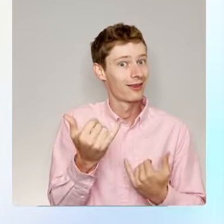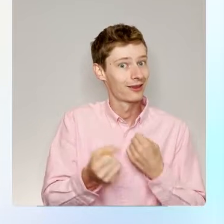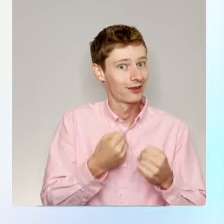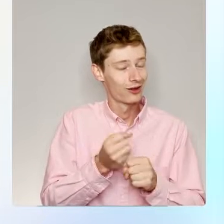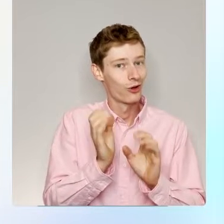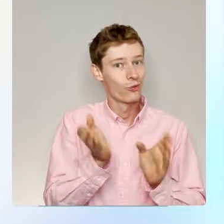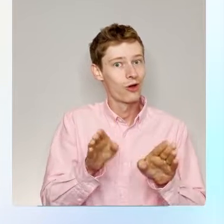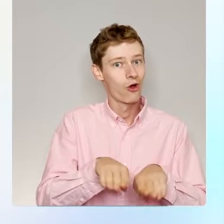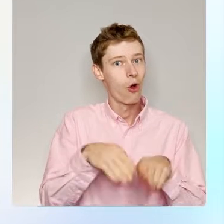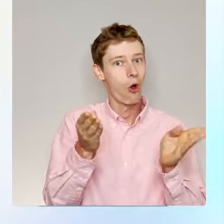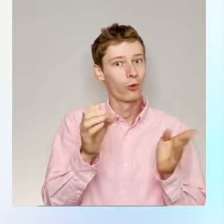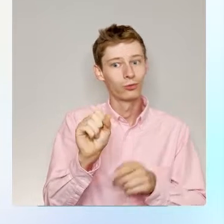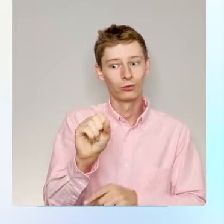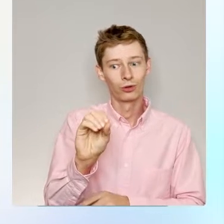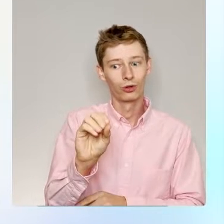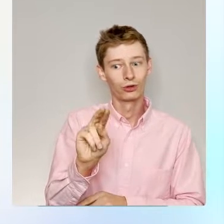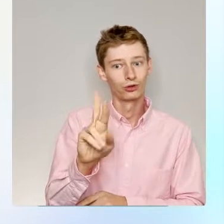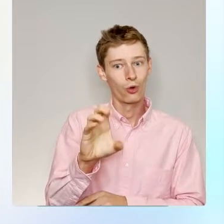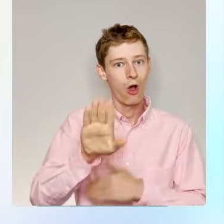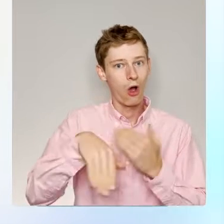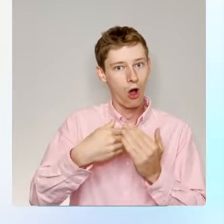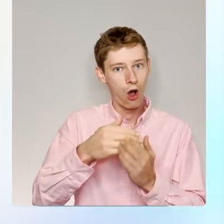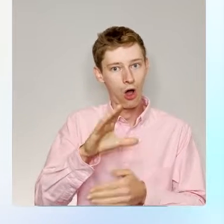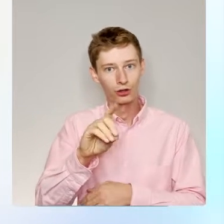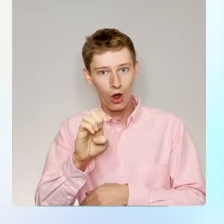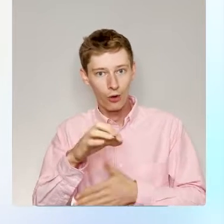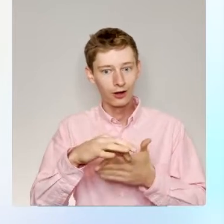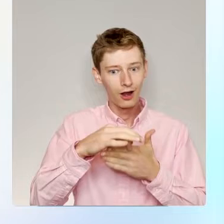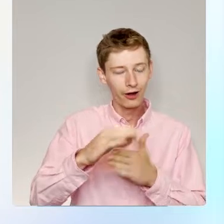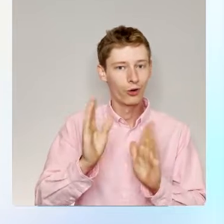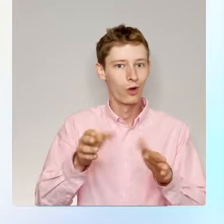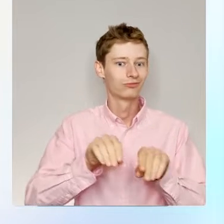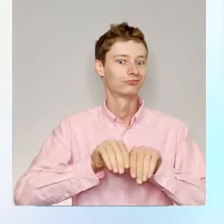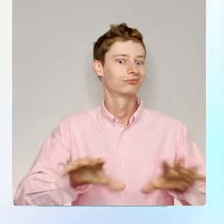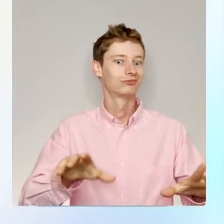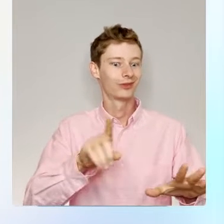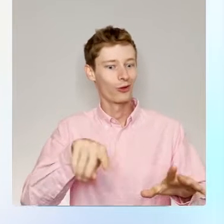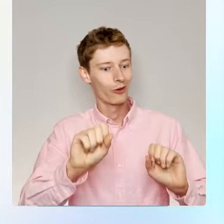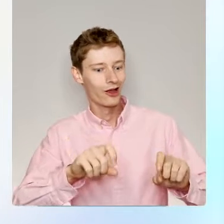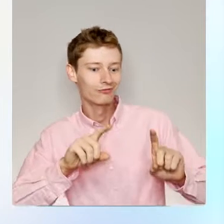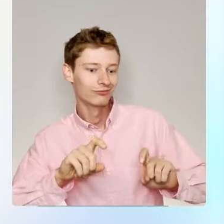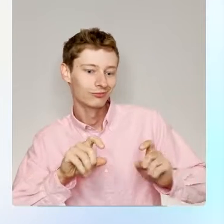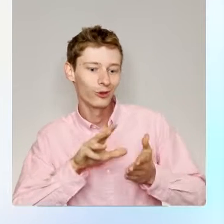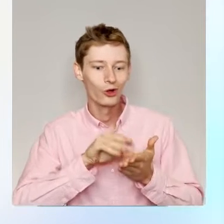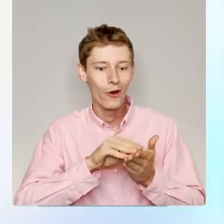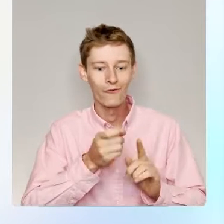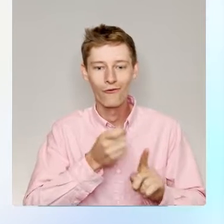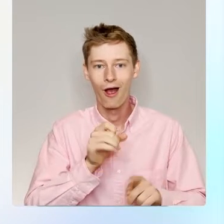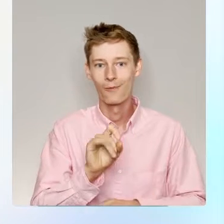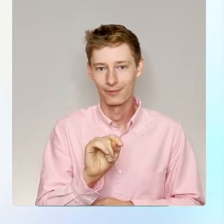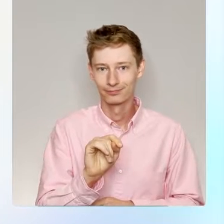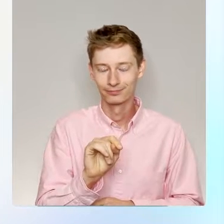all of our code and content that went into Project Flowerbed so folks can explore what we've done and learn from it. We're also planning to release